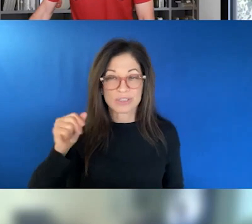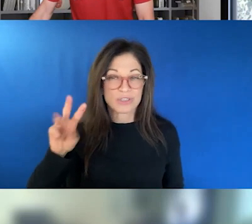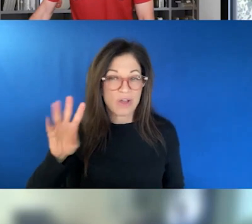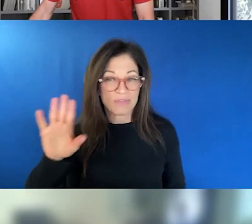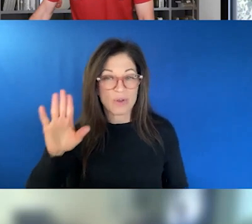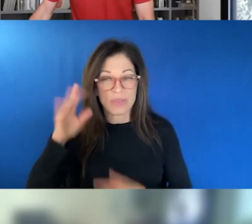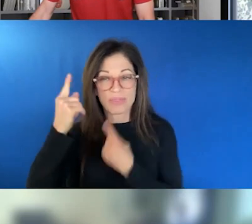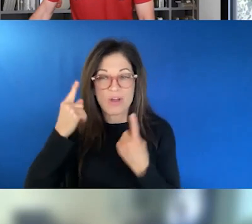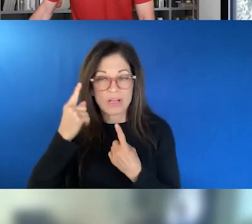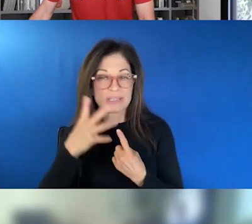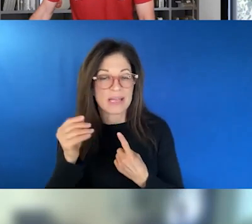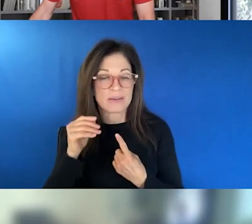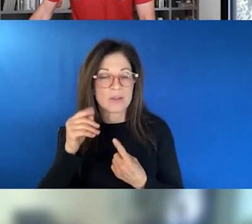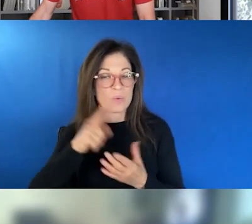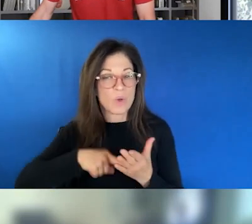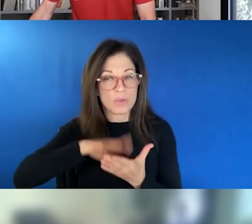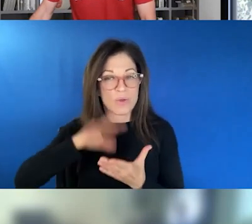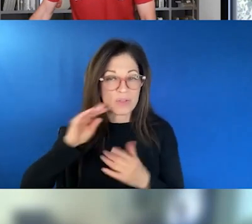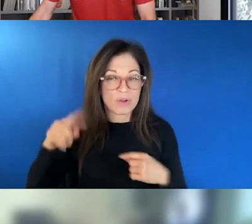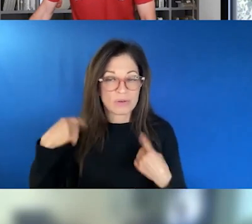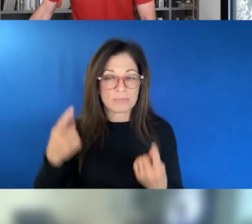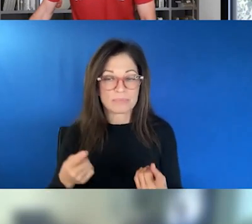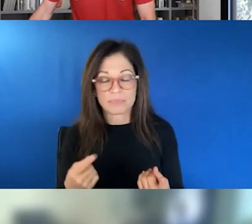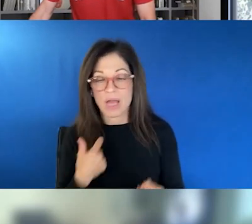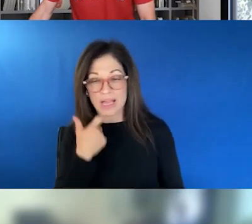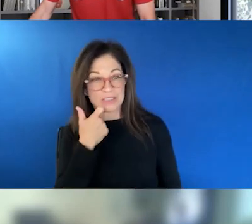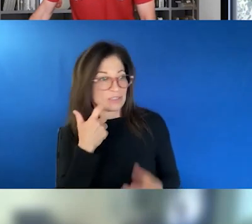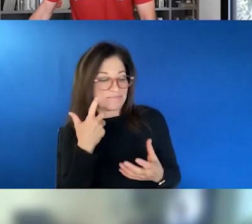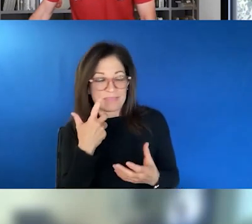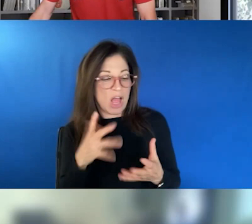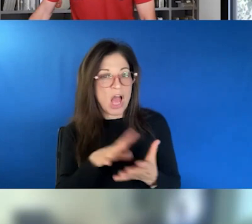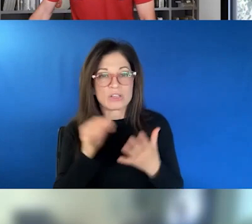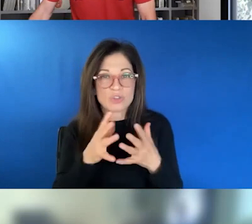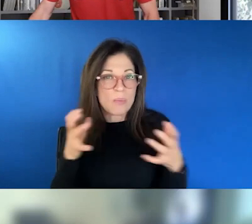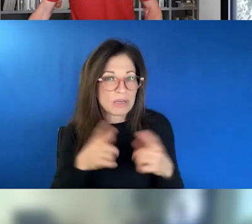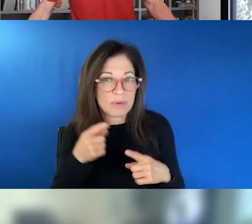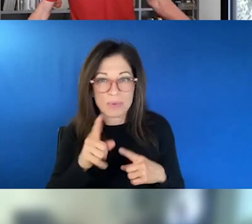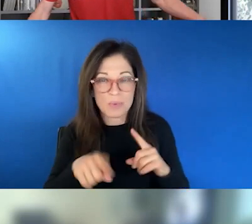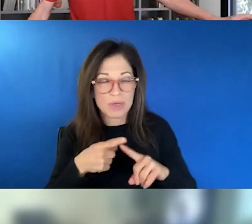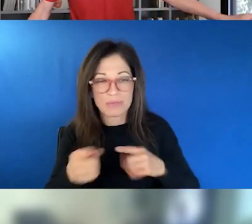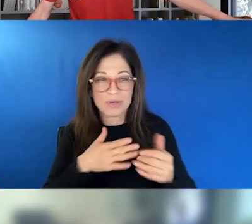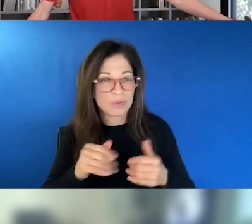LEARNINGS. I LEARN SO MUCH FROM YOU WHEN YOU SPEAK. ALSO WANTED